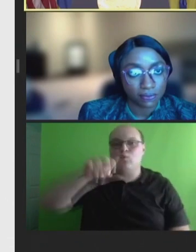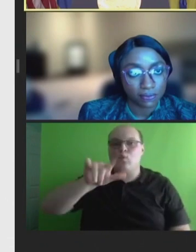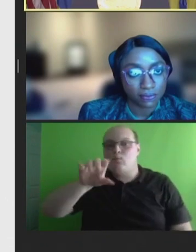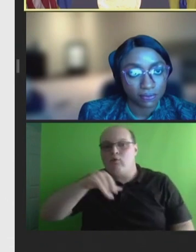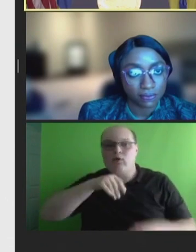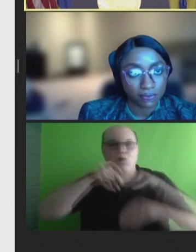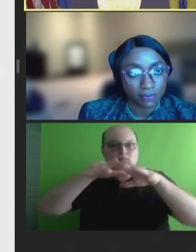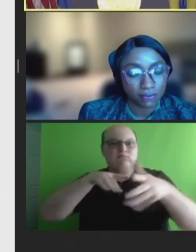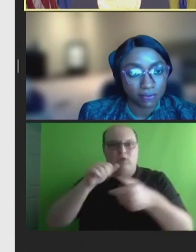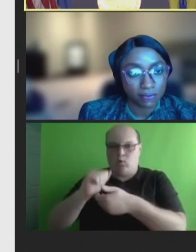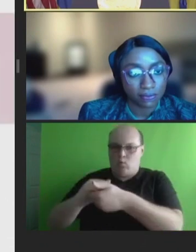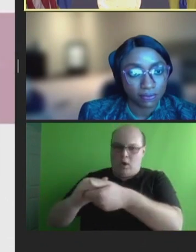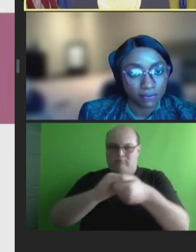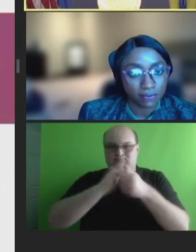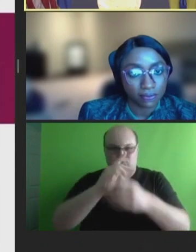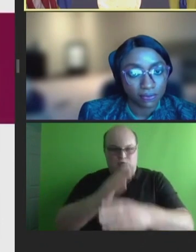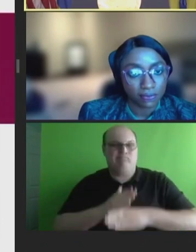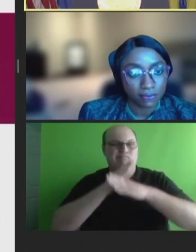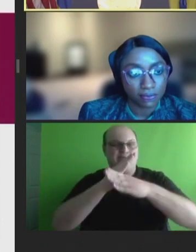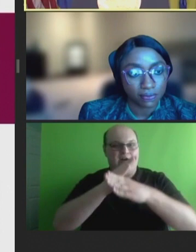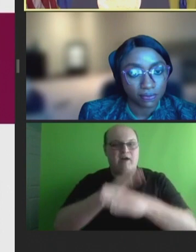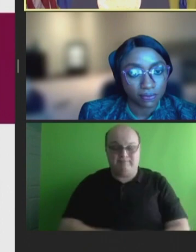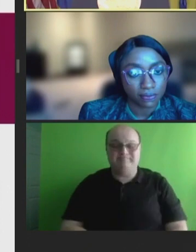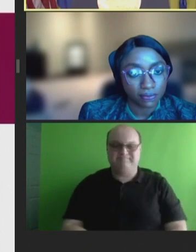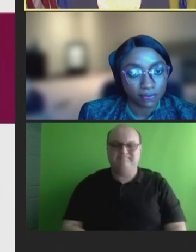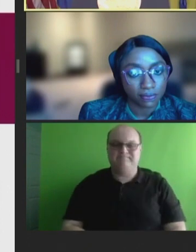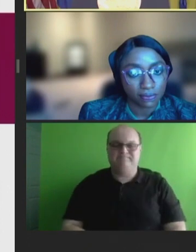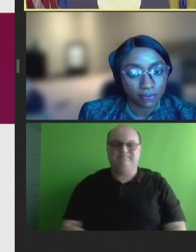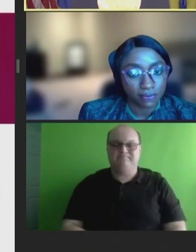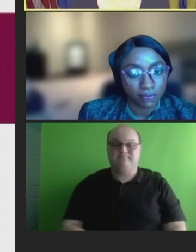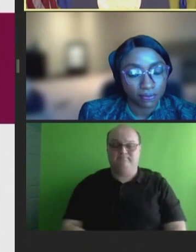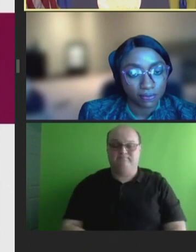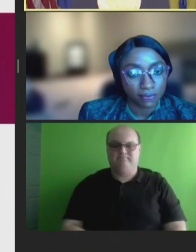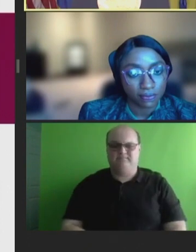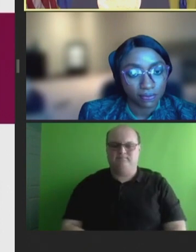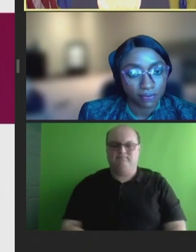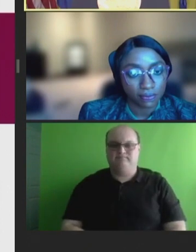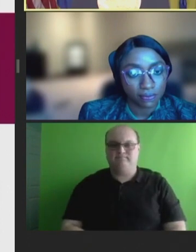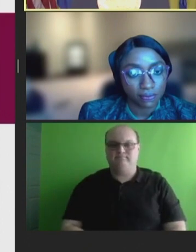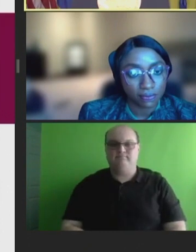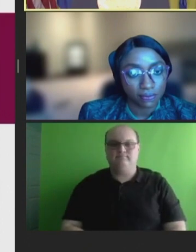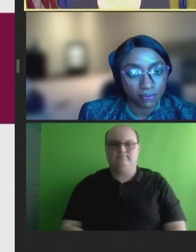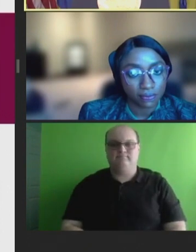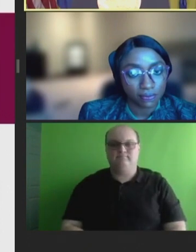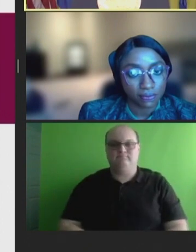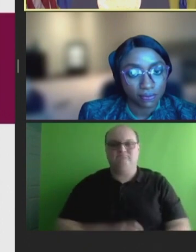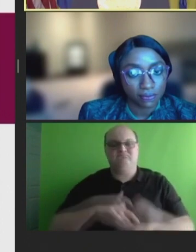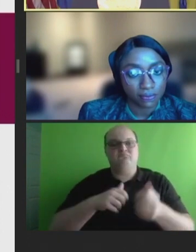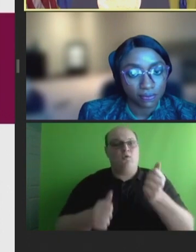So -- and at the core to the work that we do is vaccine equity. So,